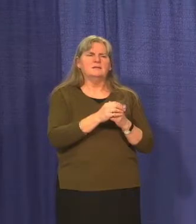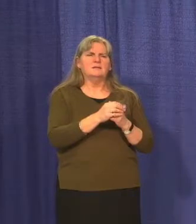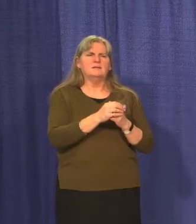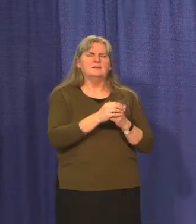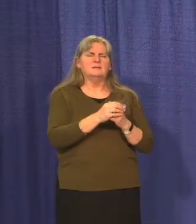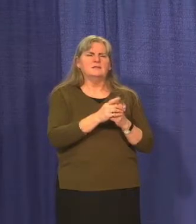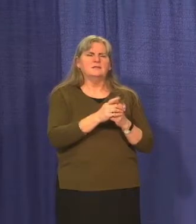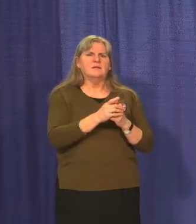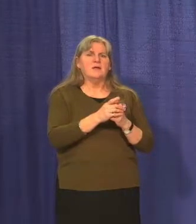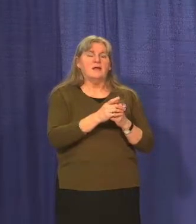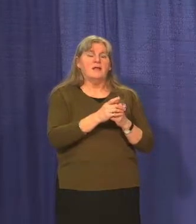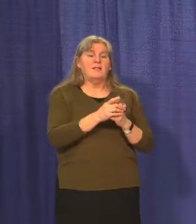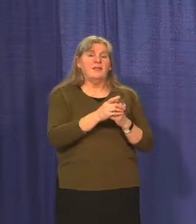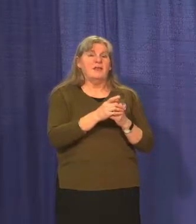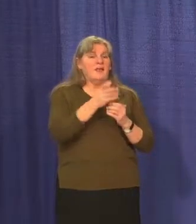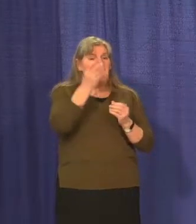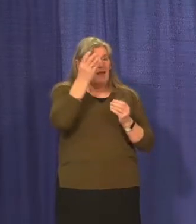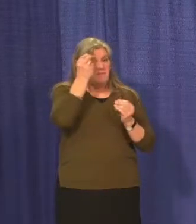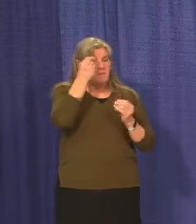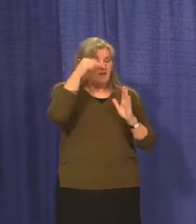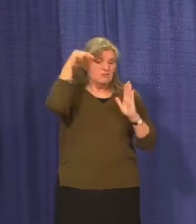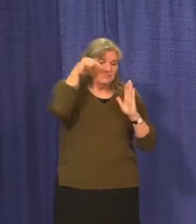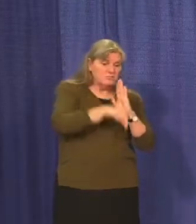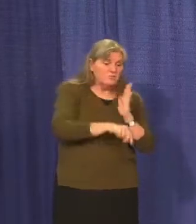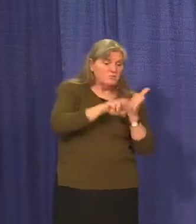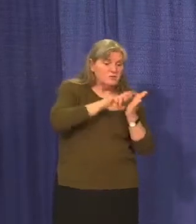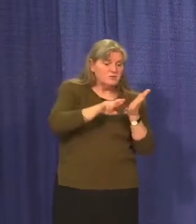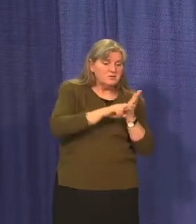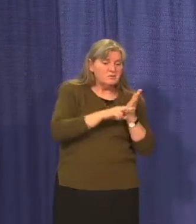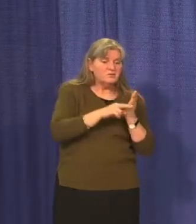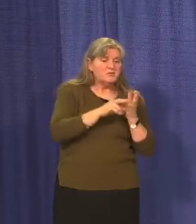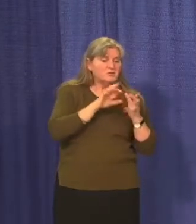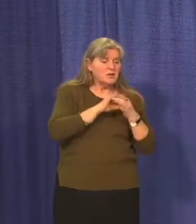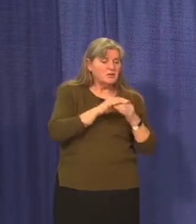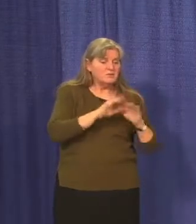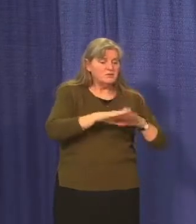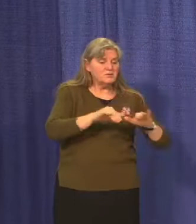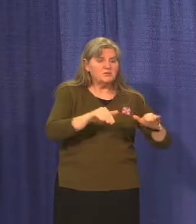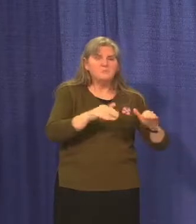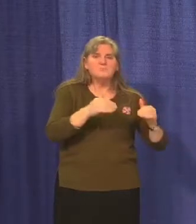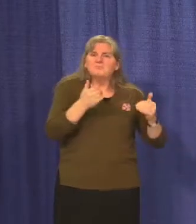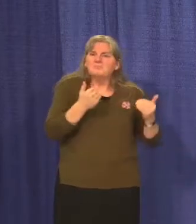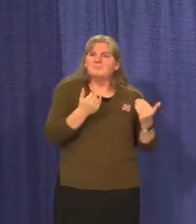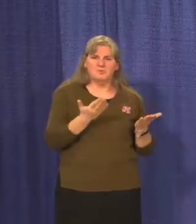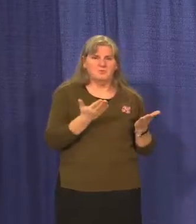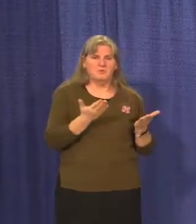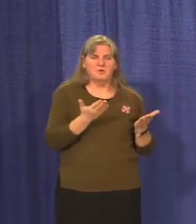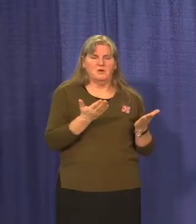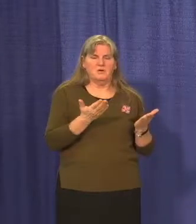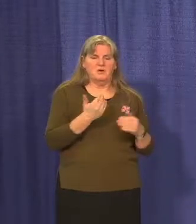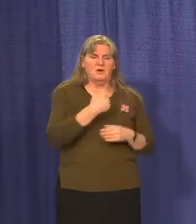information from trial data is lacking because pregnant and breast-feeding women were